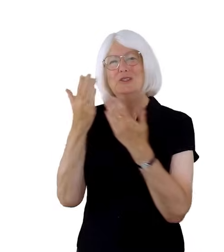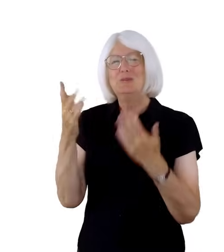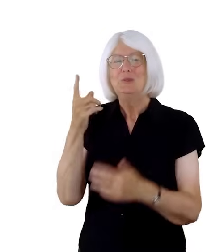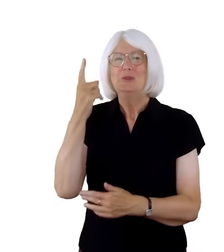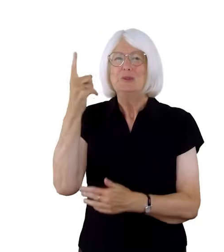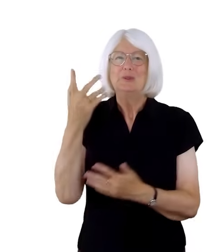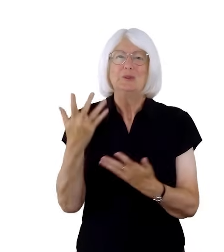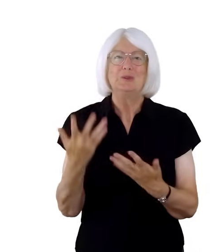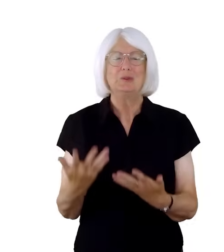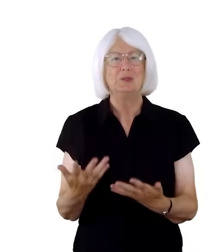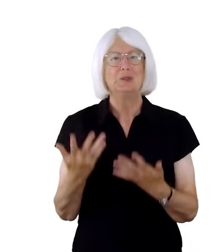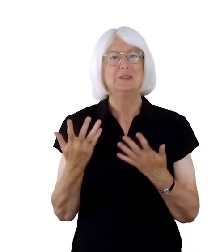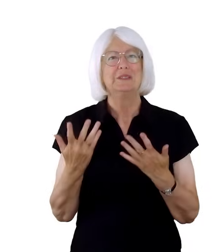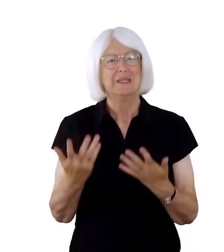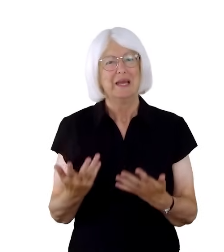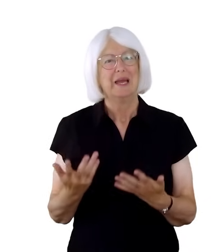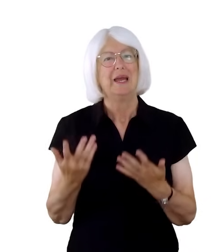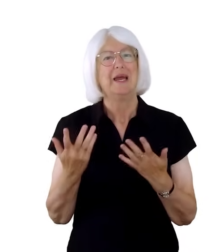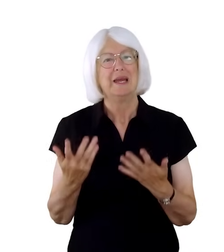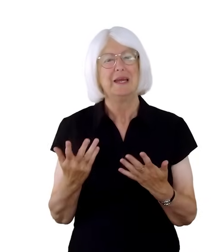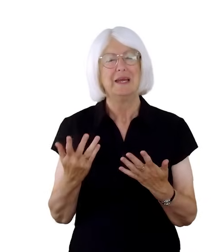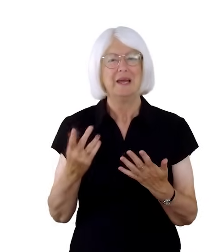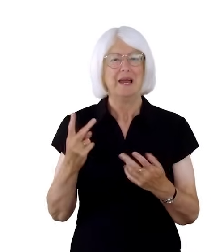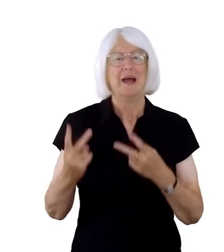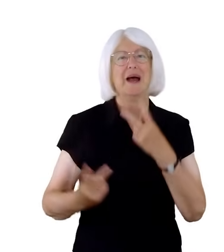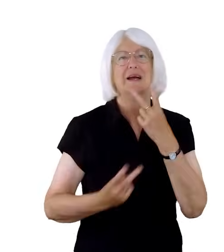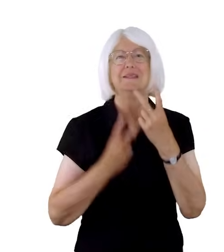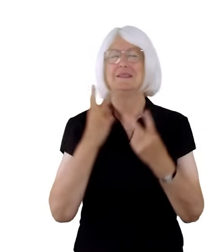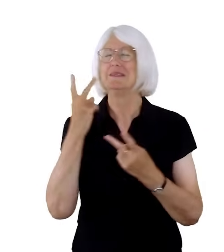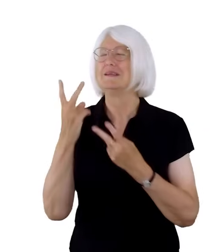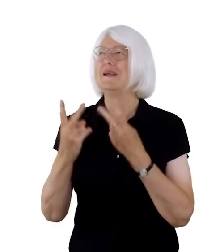We worship you today